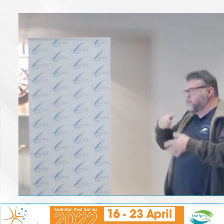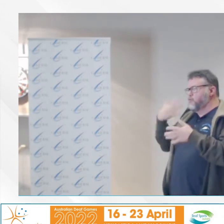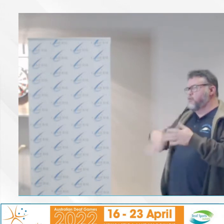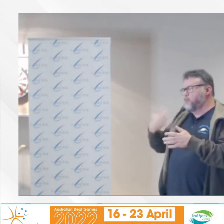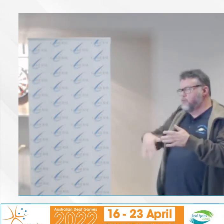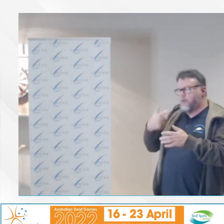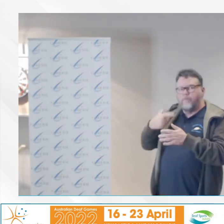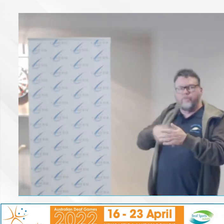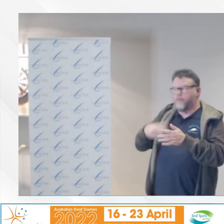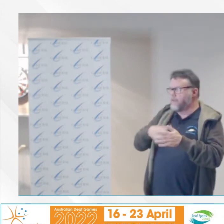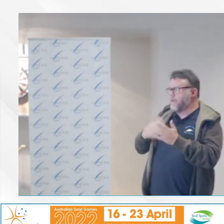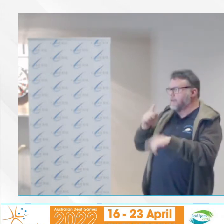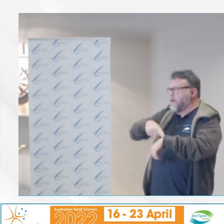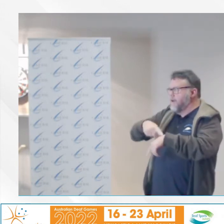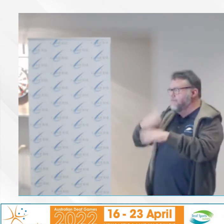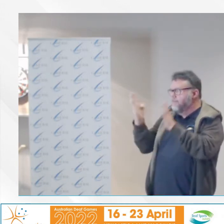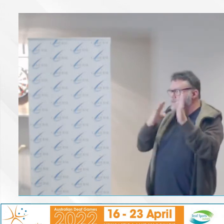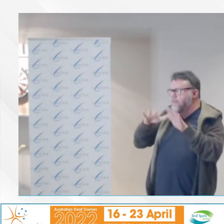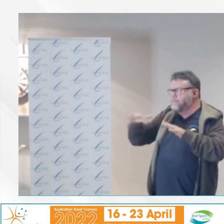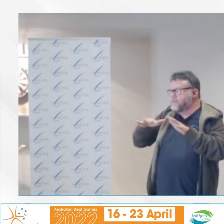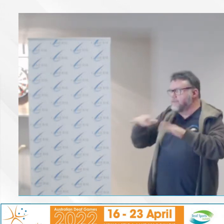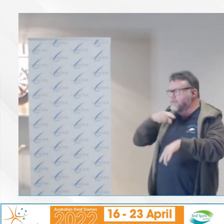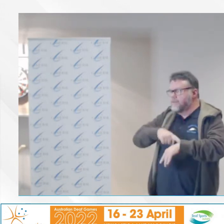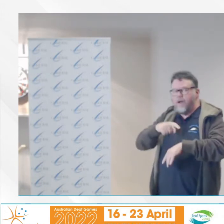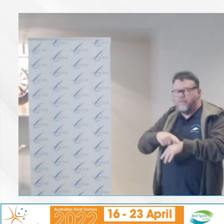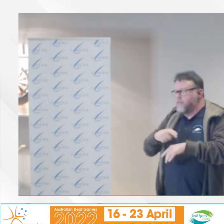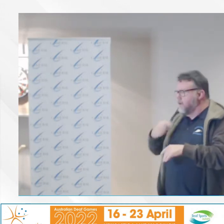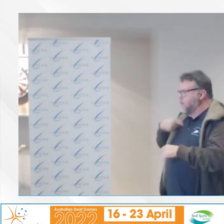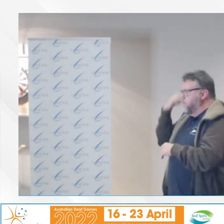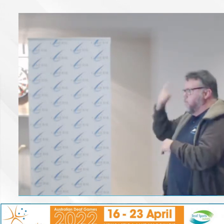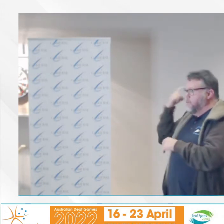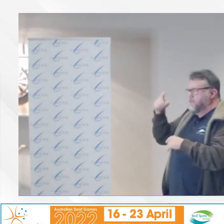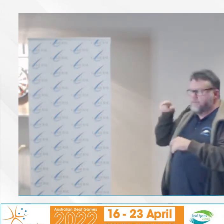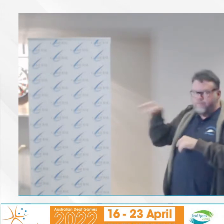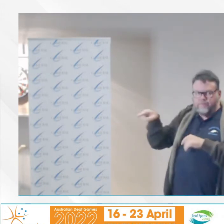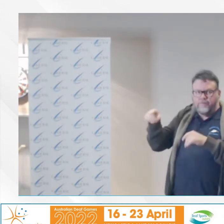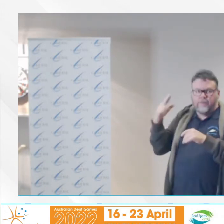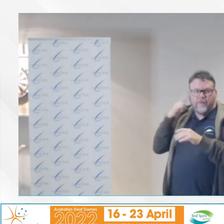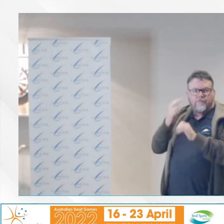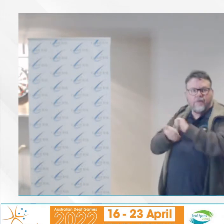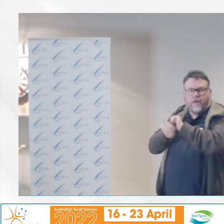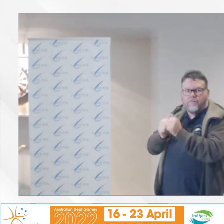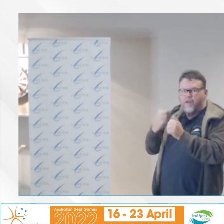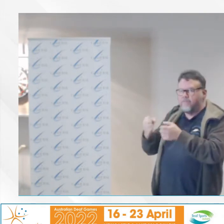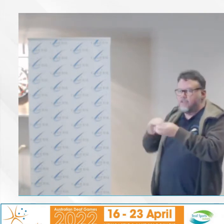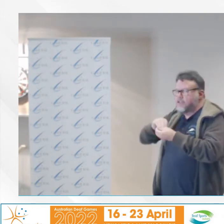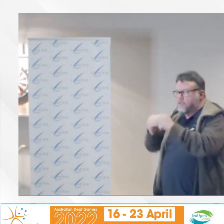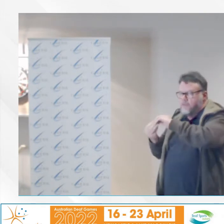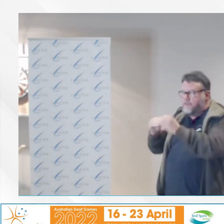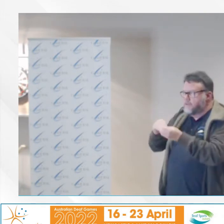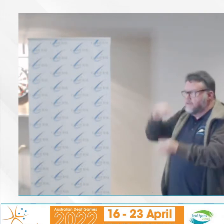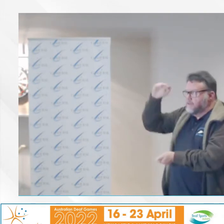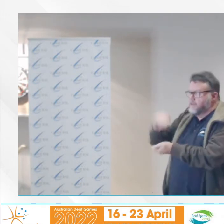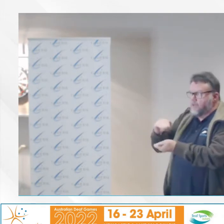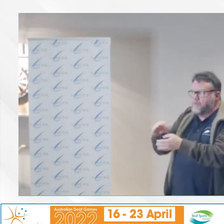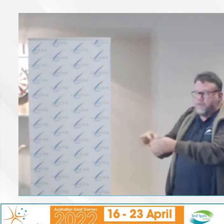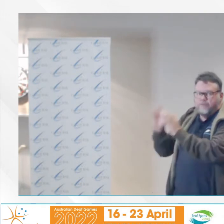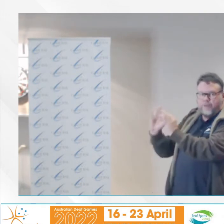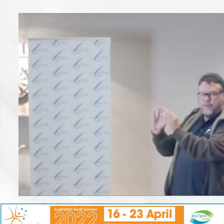from somebody it's very expensive and this is a it's going to be a very busy time